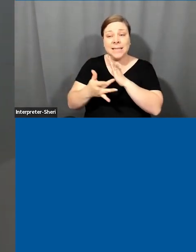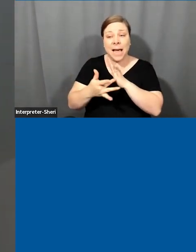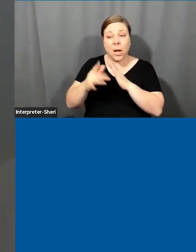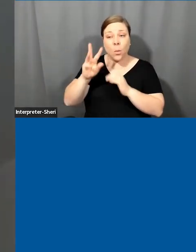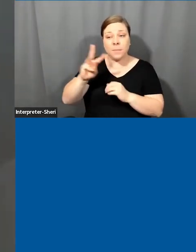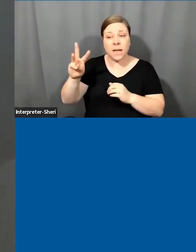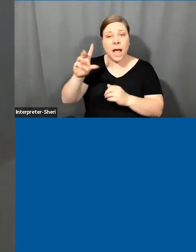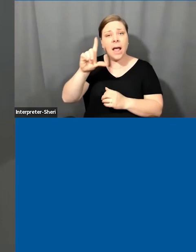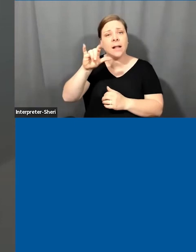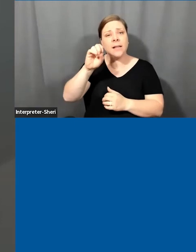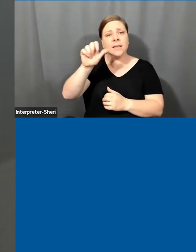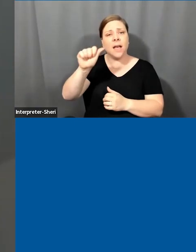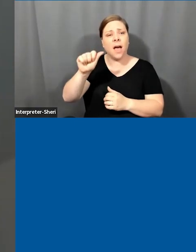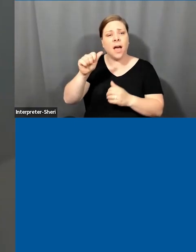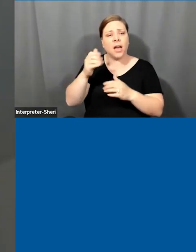or did you actually create a PDF of them?